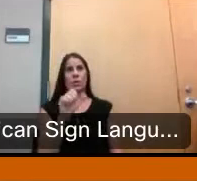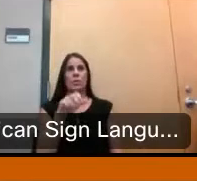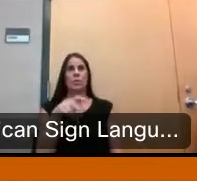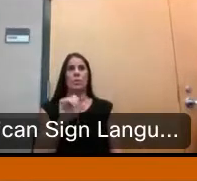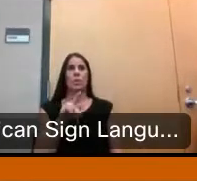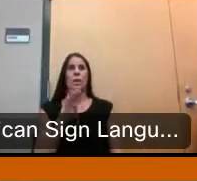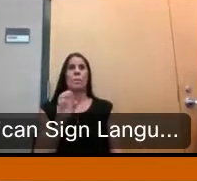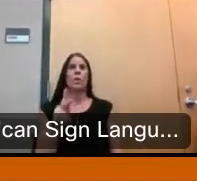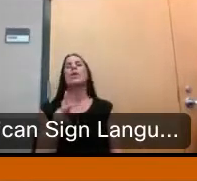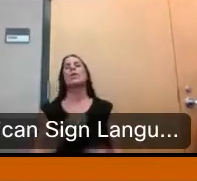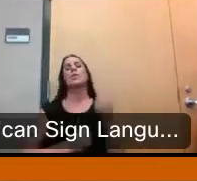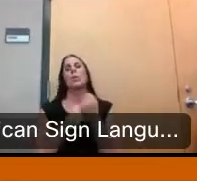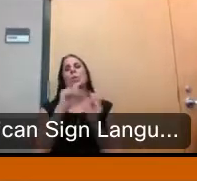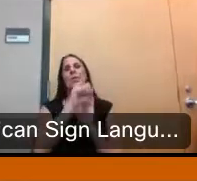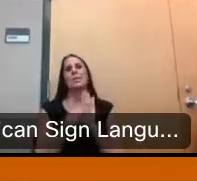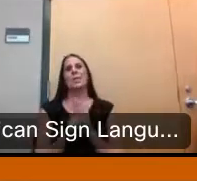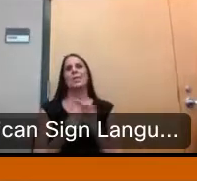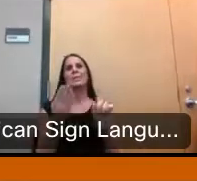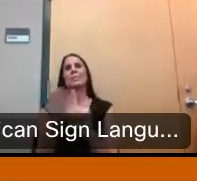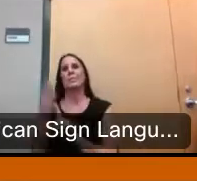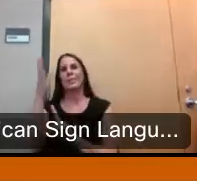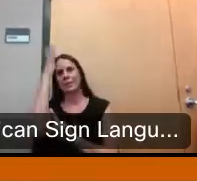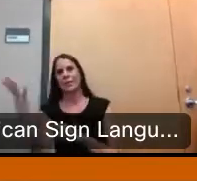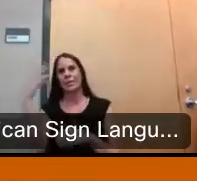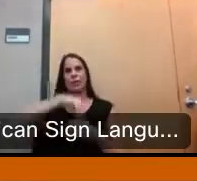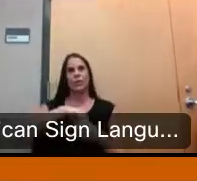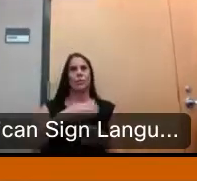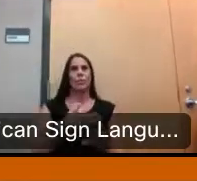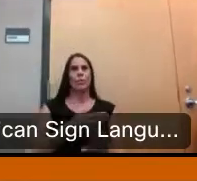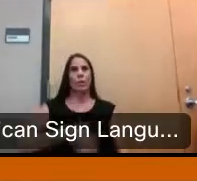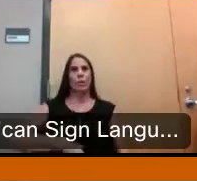getting dads involved in prenatal health and early childhood but it began life as just